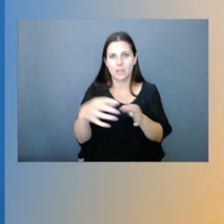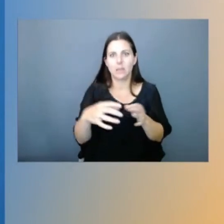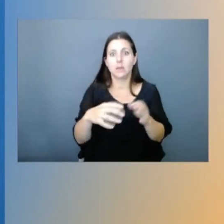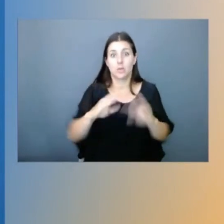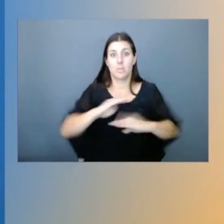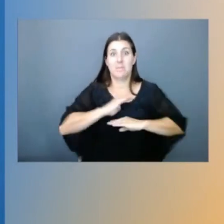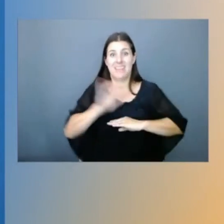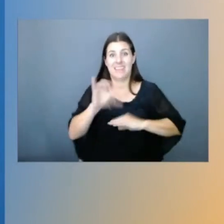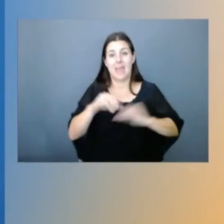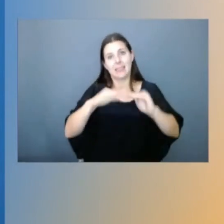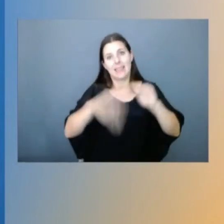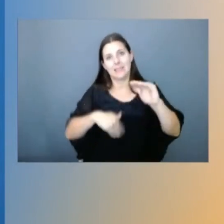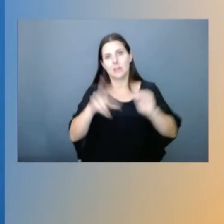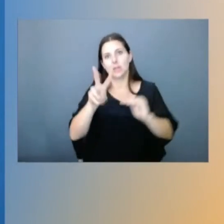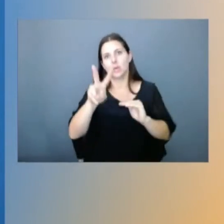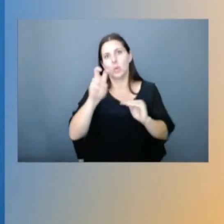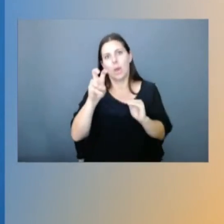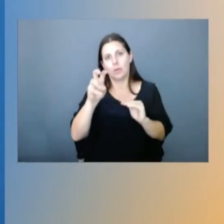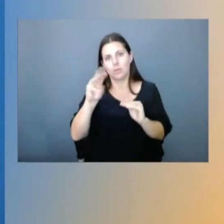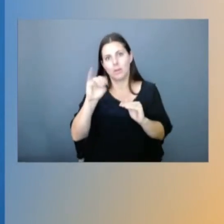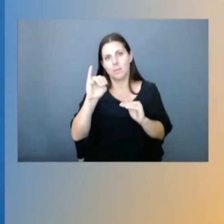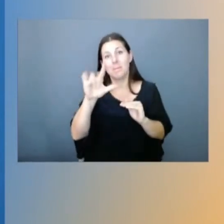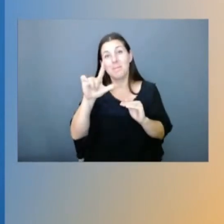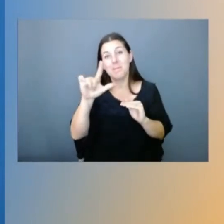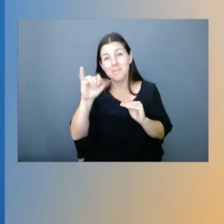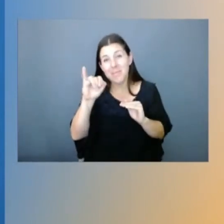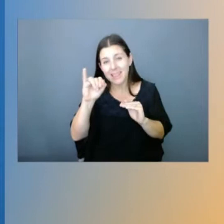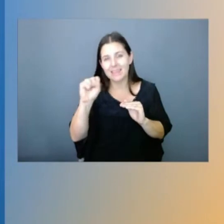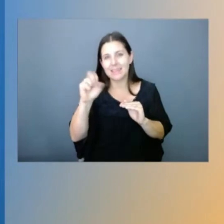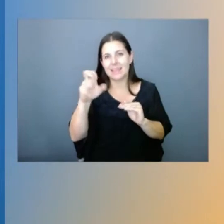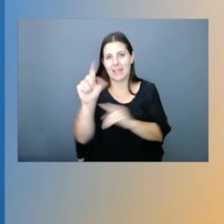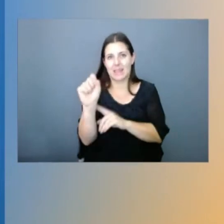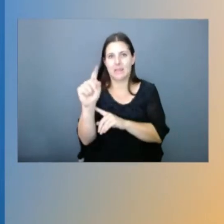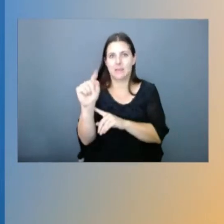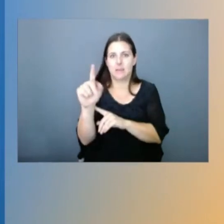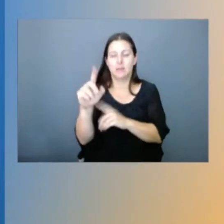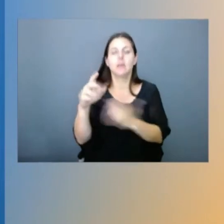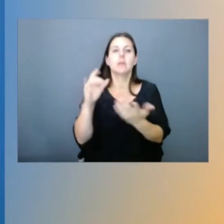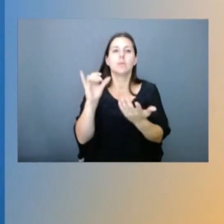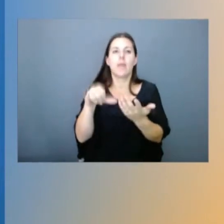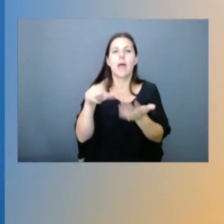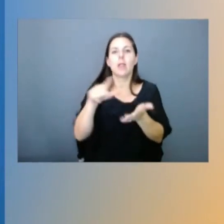and us optimizing latency for them is usually important to them.